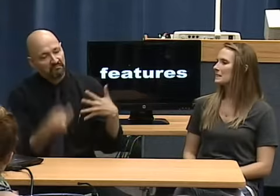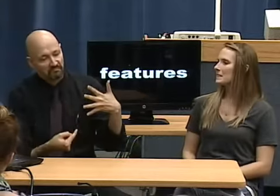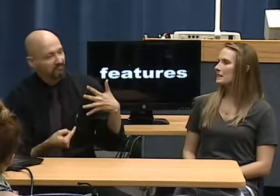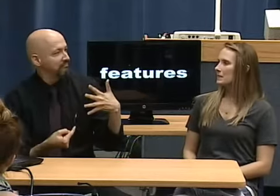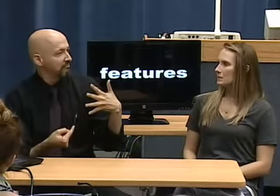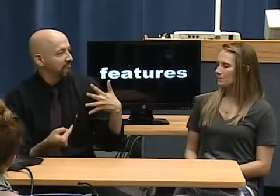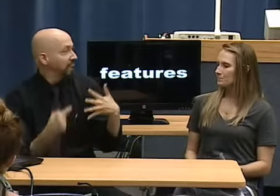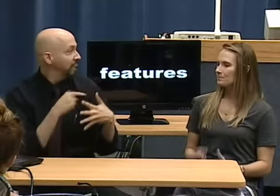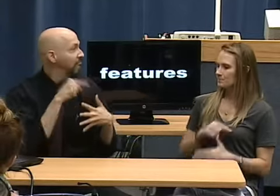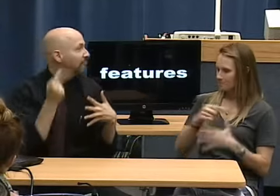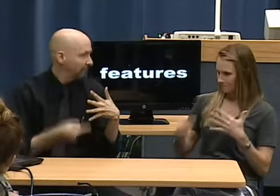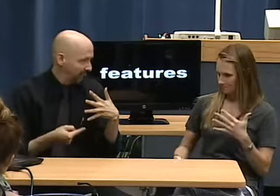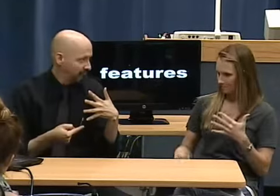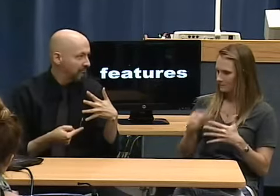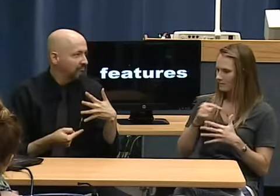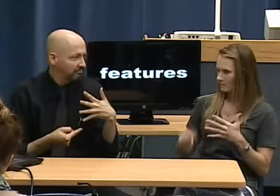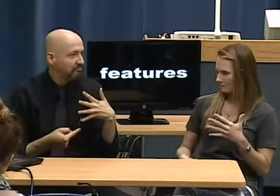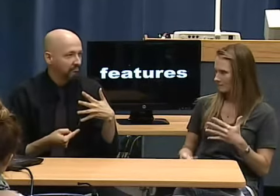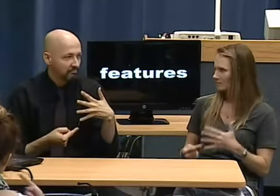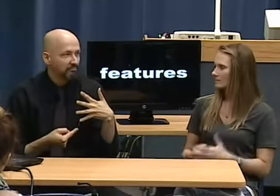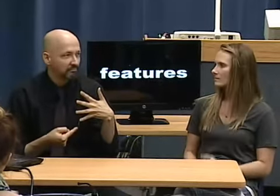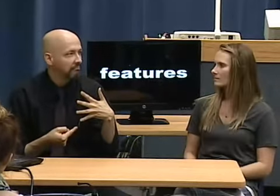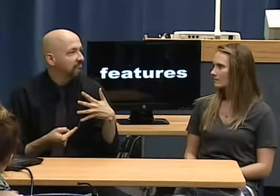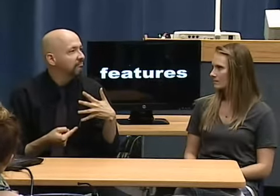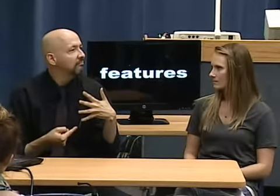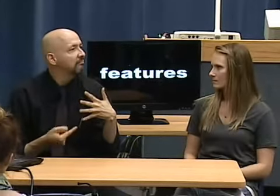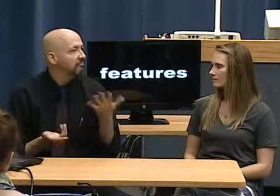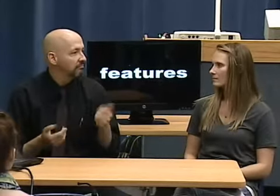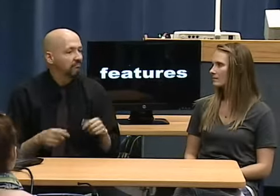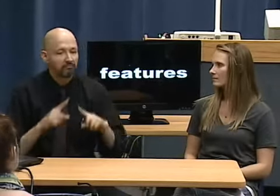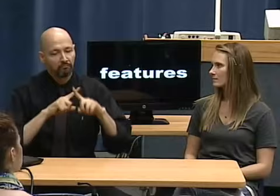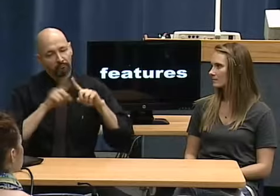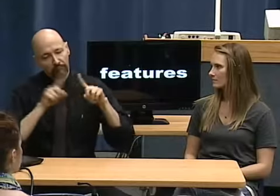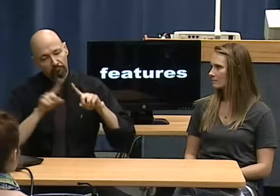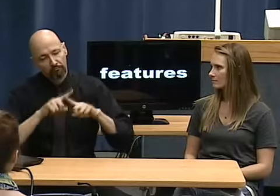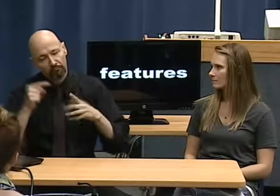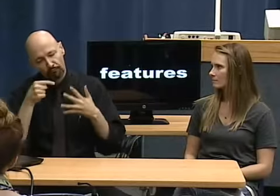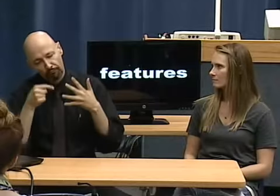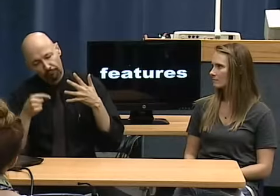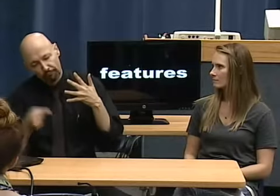Or like this. Different points.